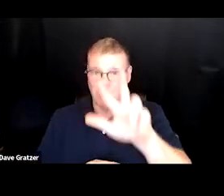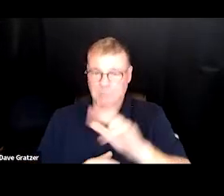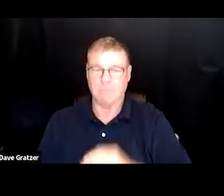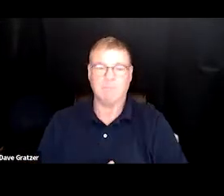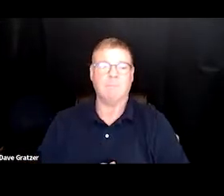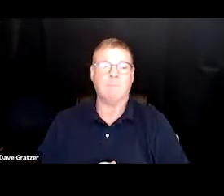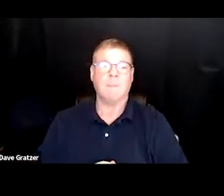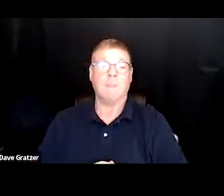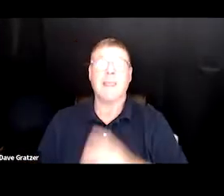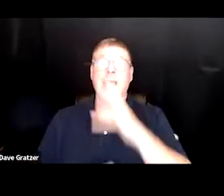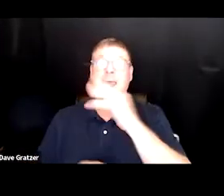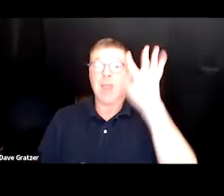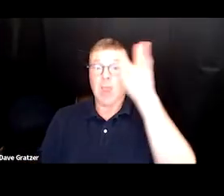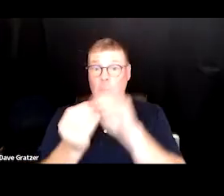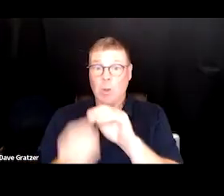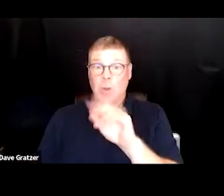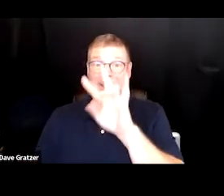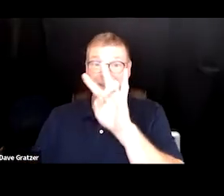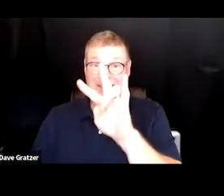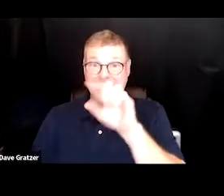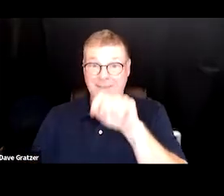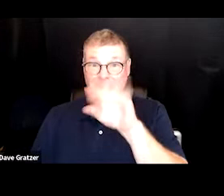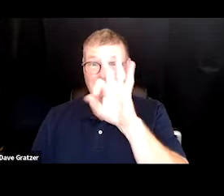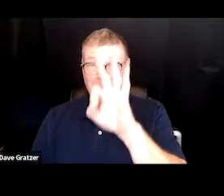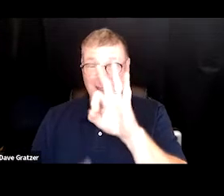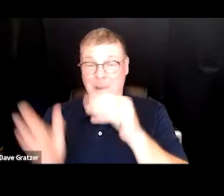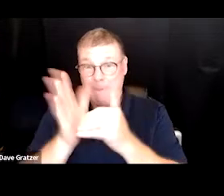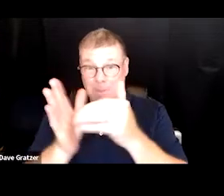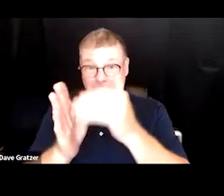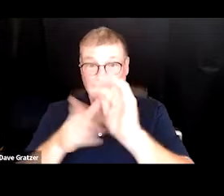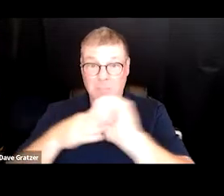And out of a total of 7.9 million for this whole initiative,